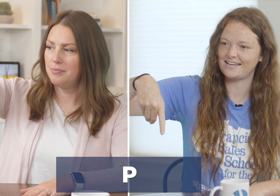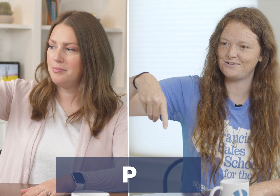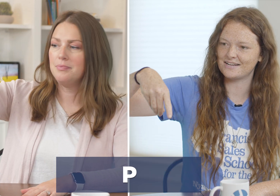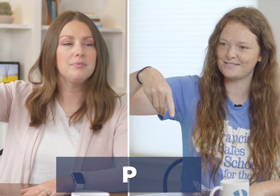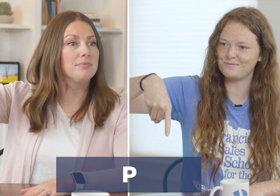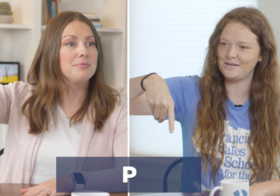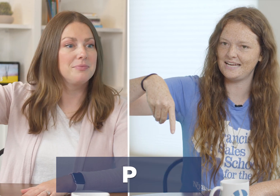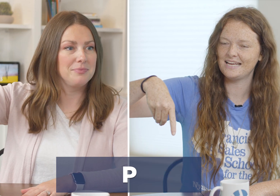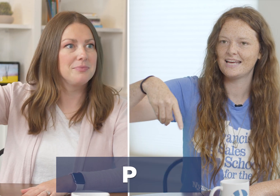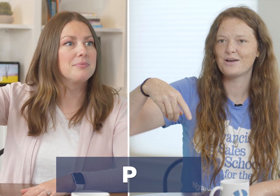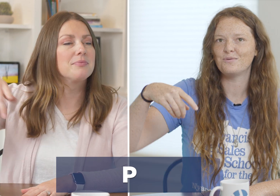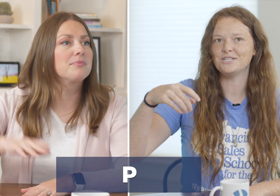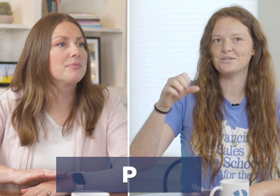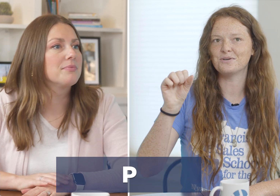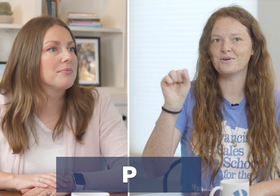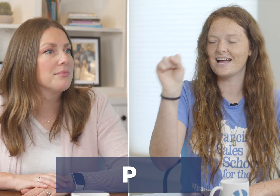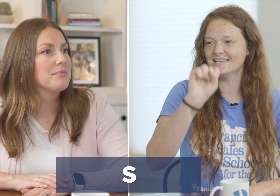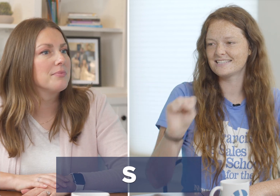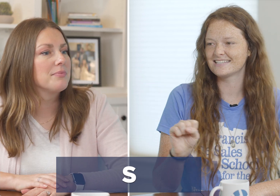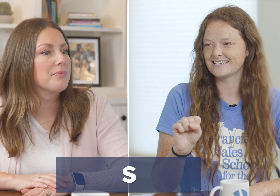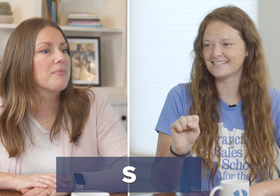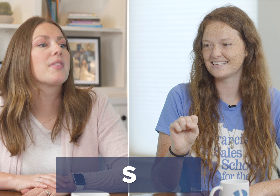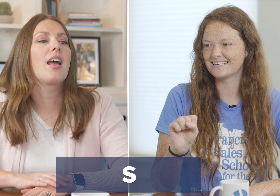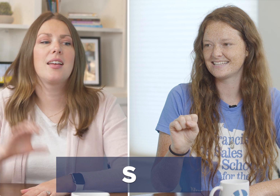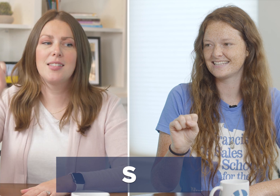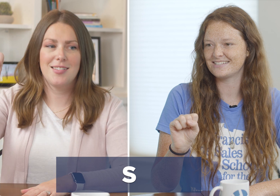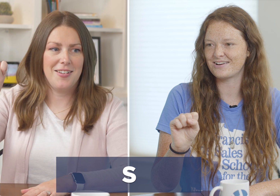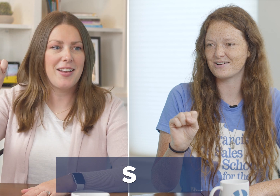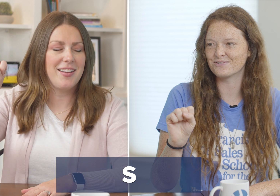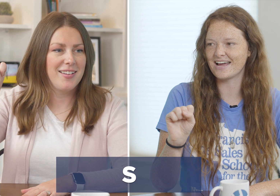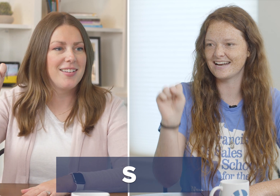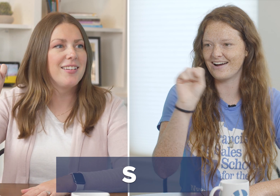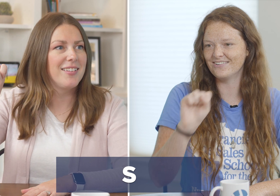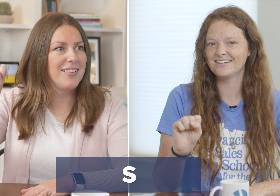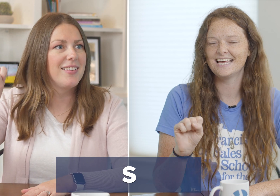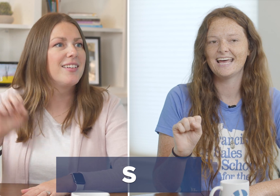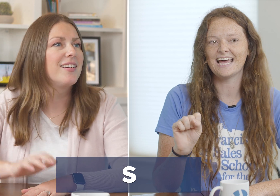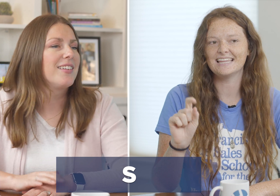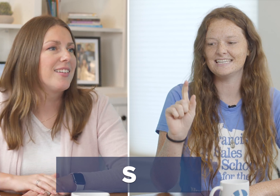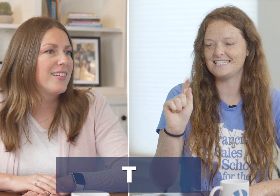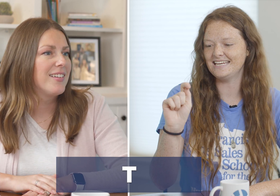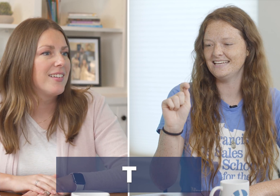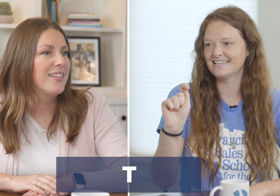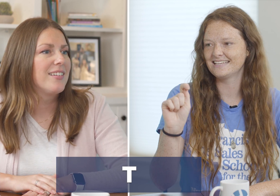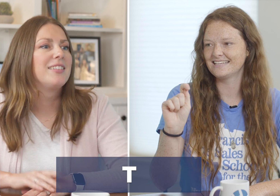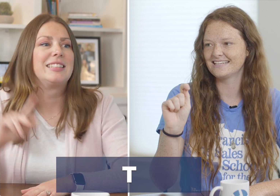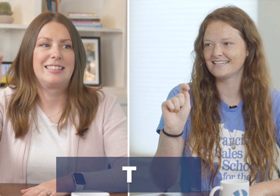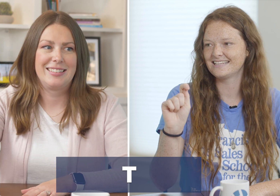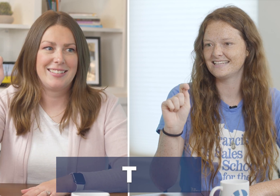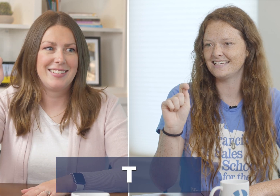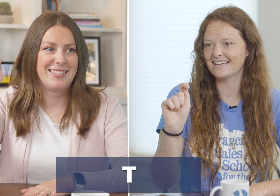and you guys do p, we do s s. You kind of write it out and then T Yeah.